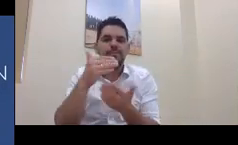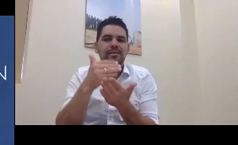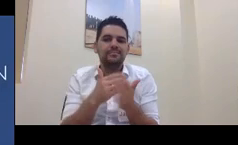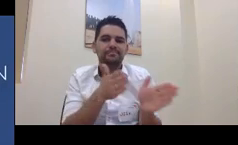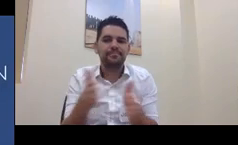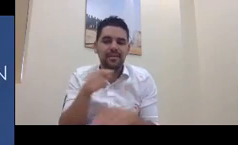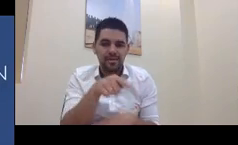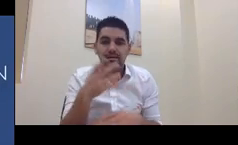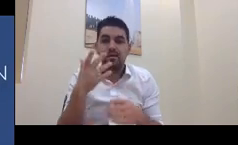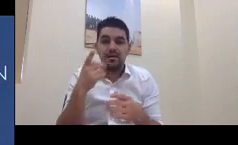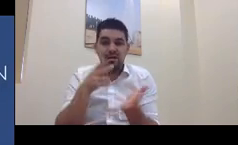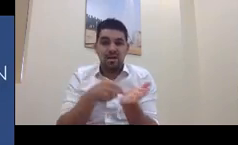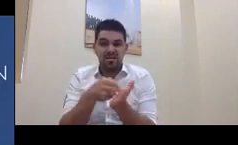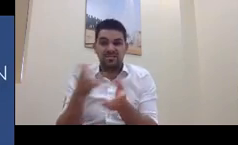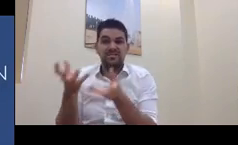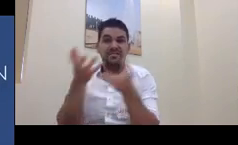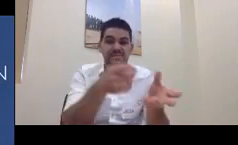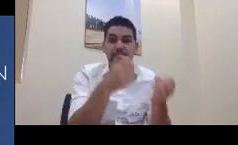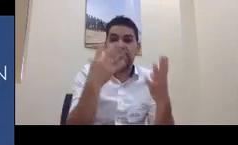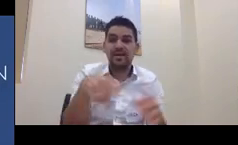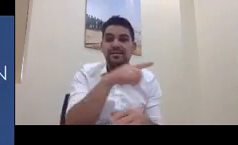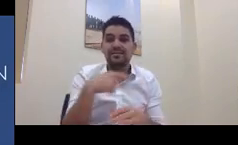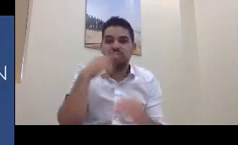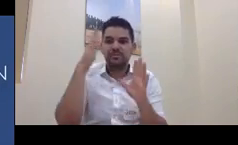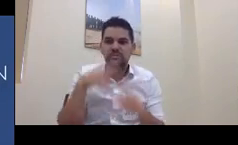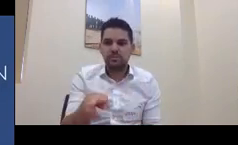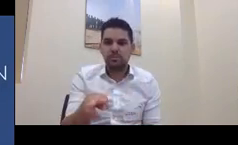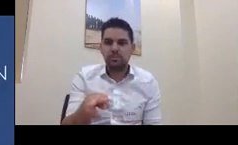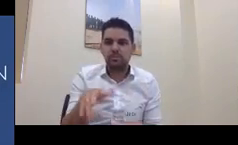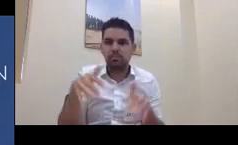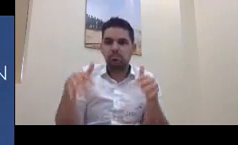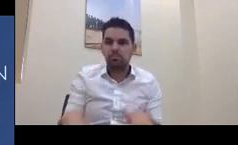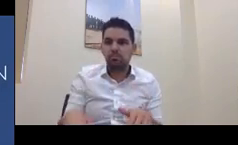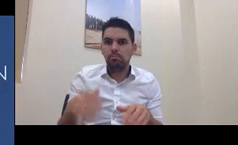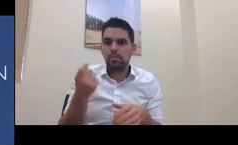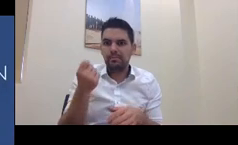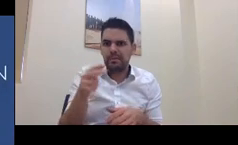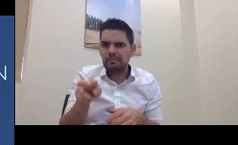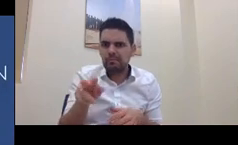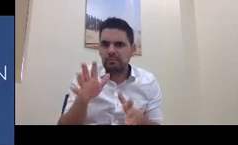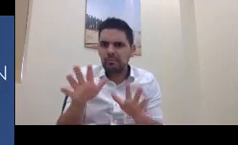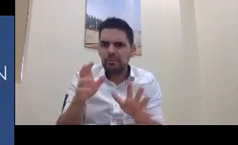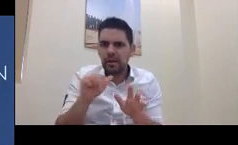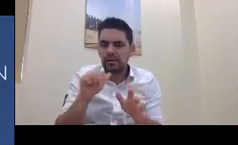They tried to develop lesson plans based on that and honestly, many of the hearing teachers looked at it and had no idea what to do,